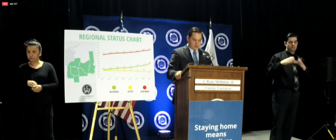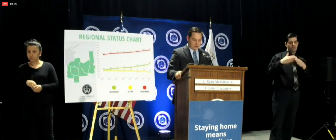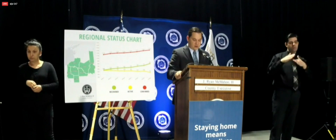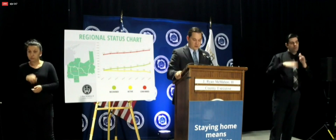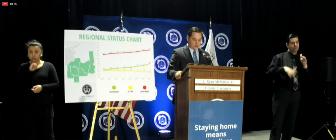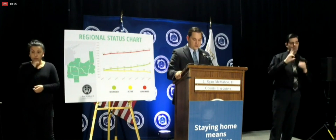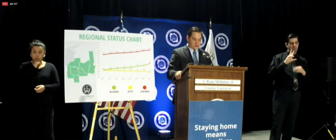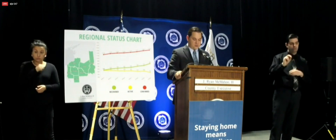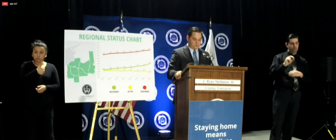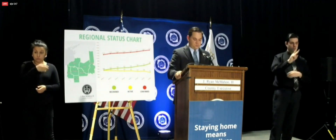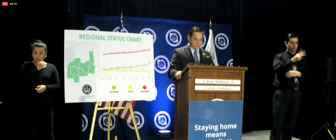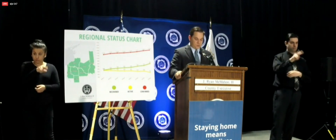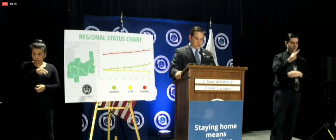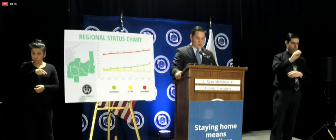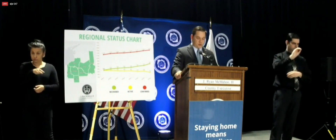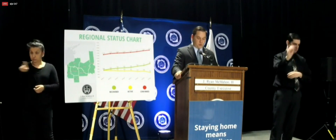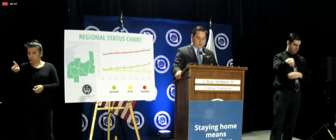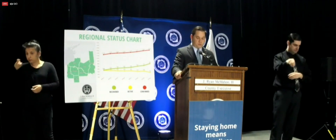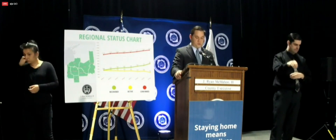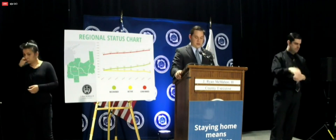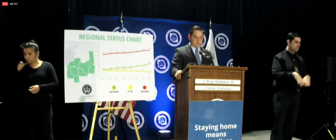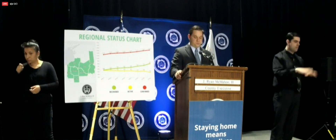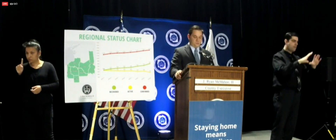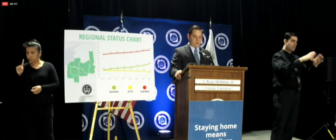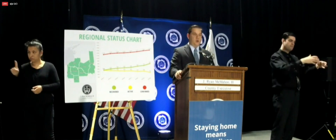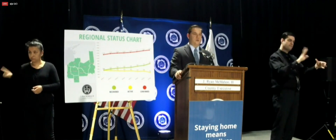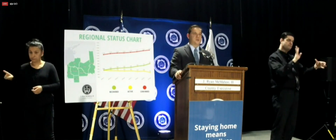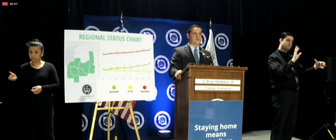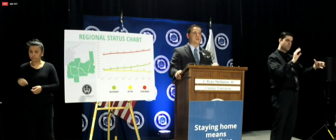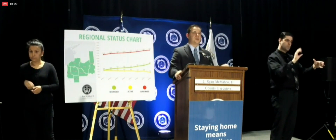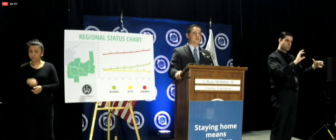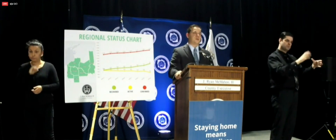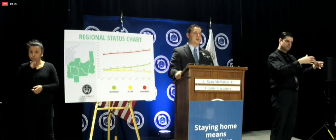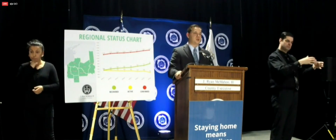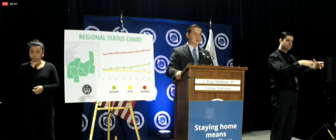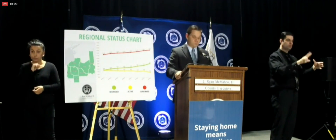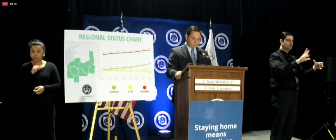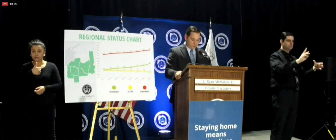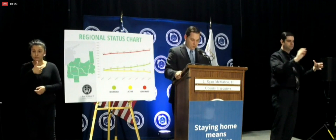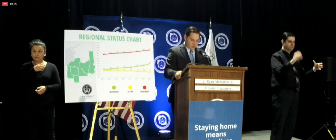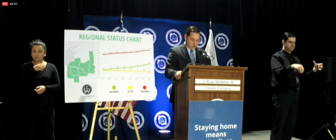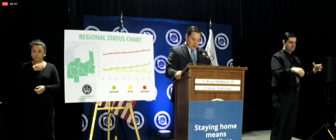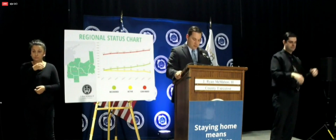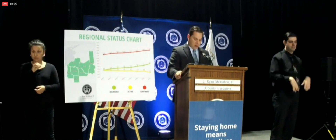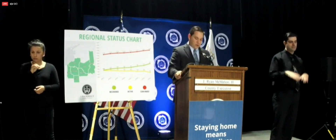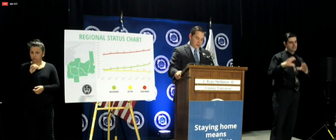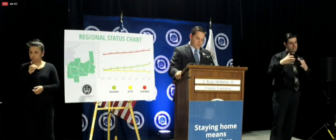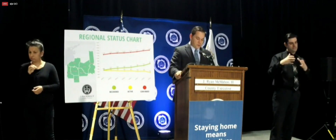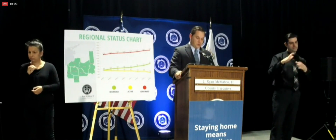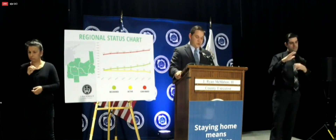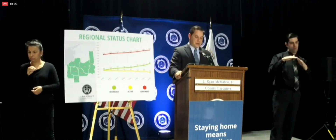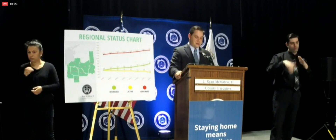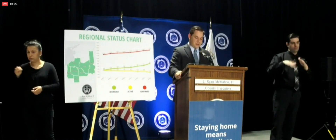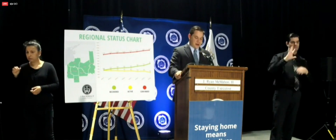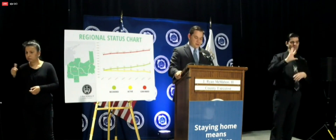22% ARE UNDER 30, 36% UNDER 40. 52% UNDER 50. 69% ARE UNDER 60. AND 31% ARE OVER 60 YEARS OF